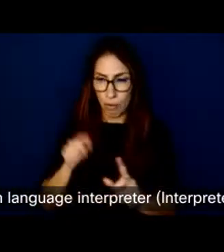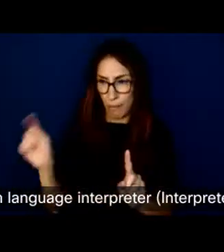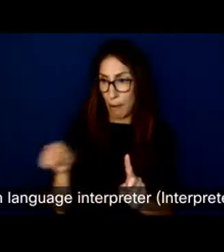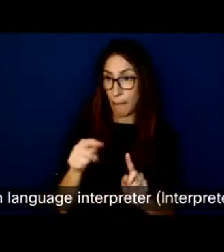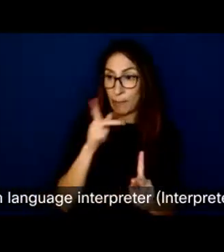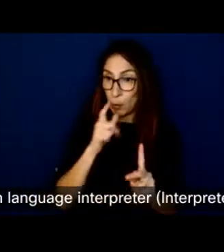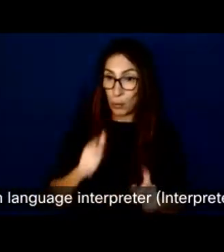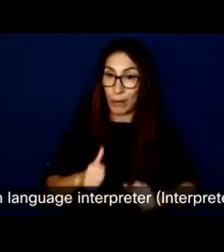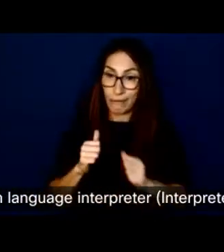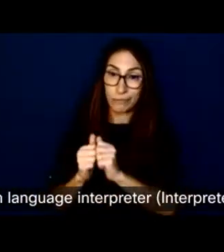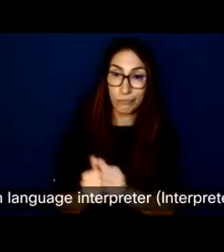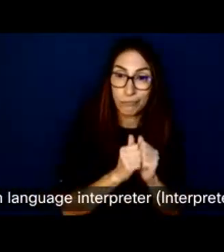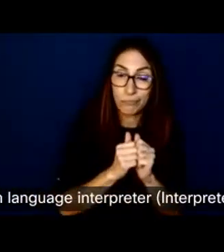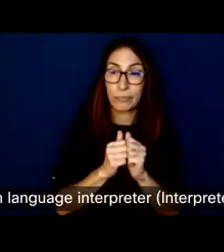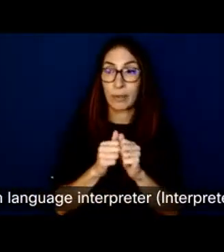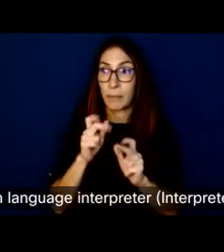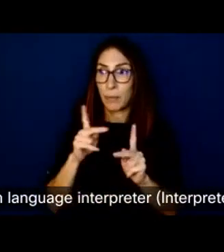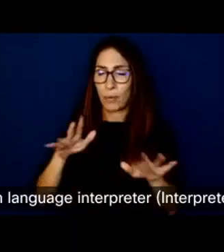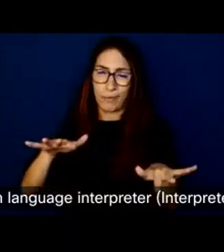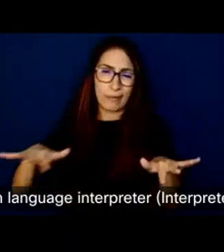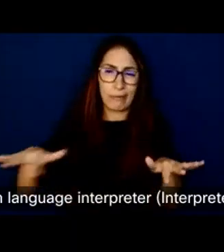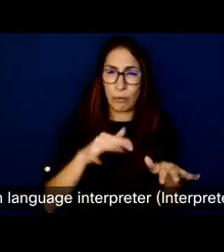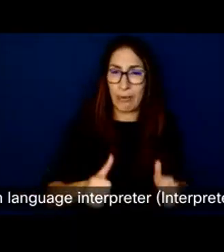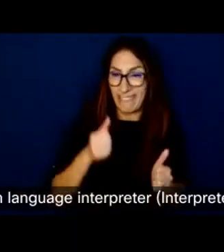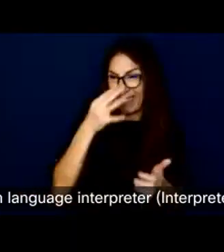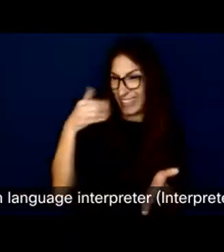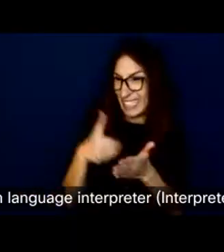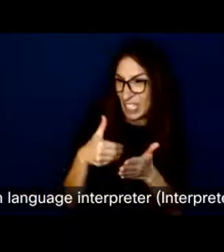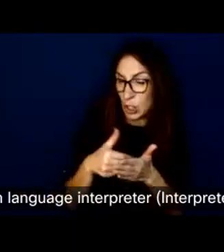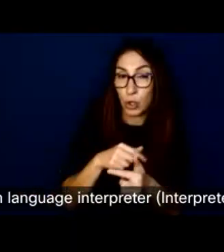neighborhood, the people that we commune with most often.